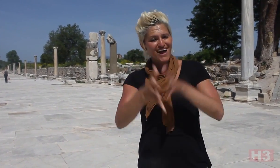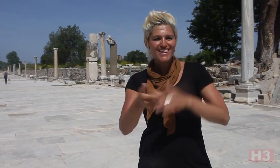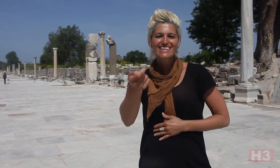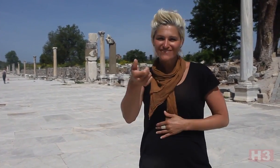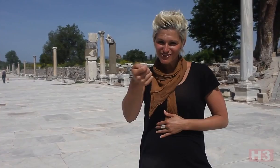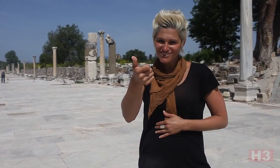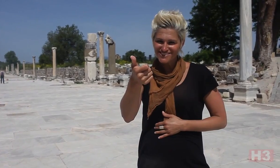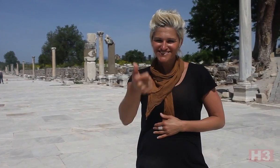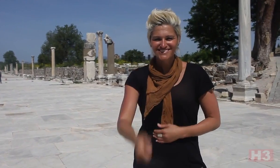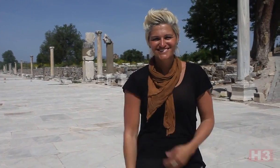This is its sign name.